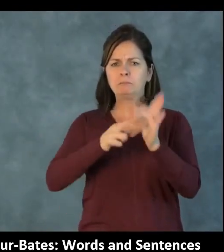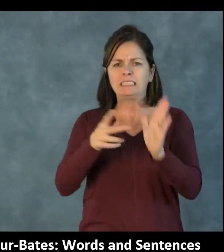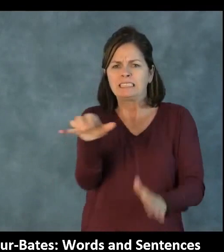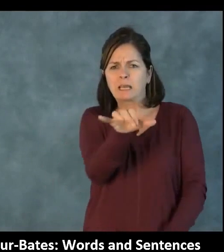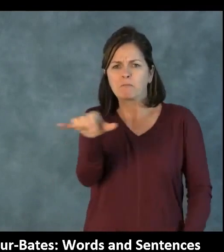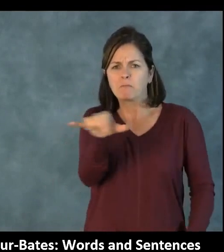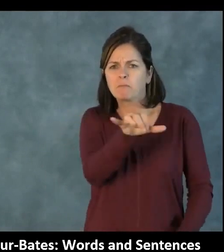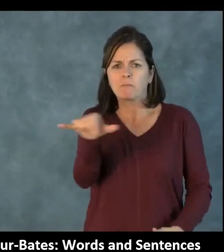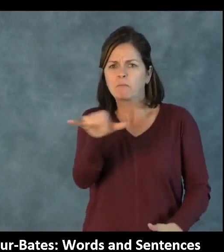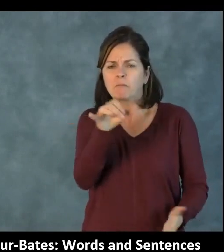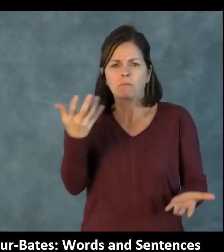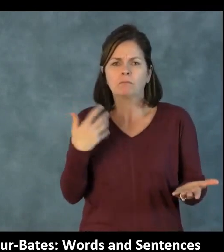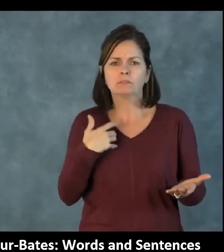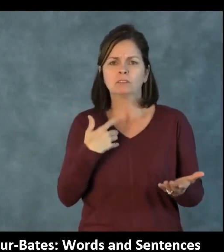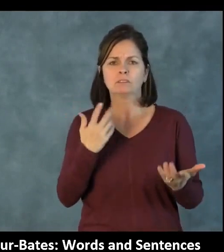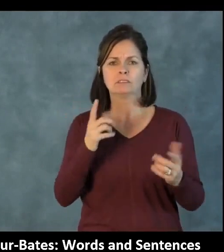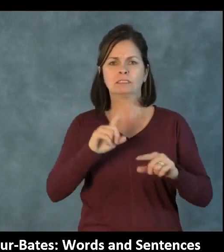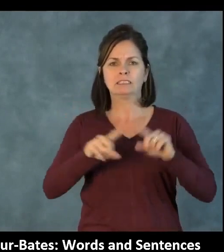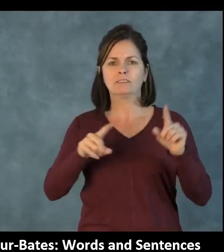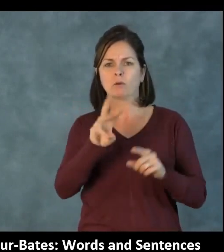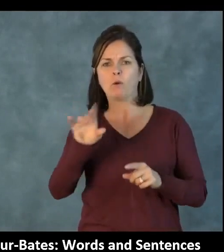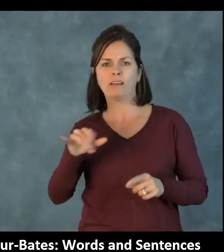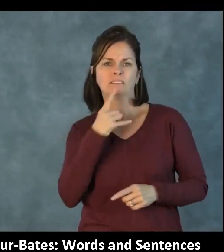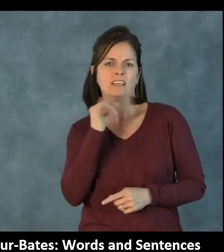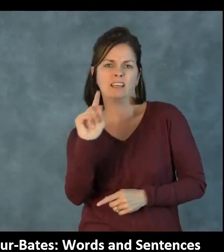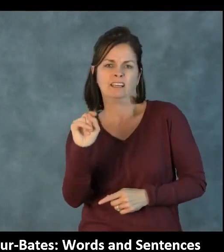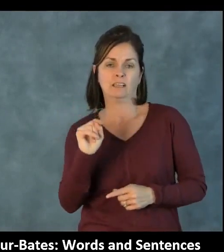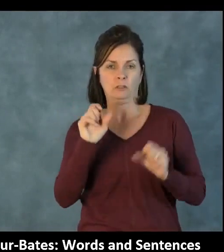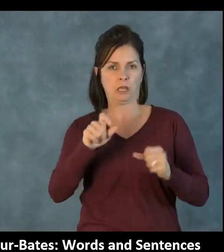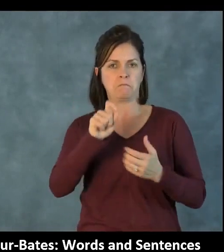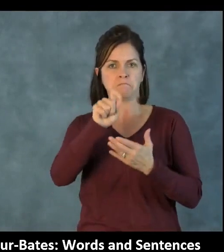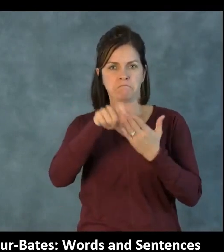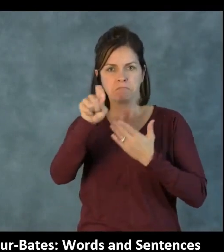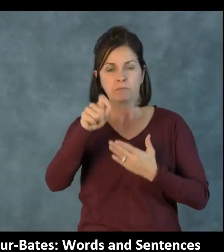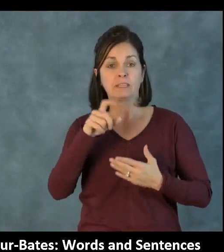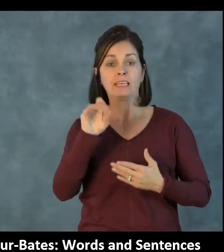It's just a variation of the same word, and they can go ahead and mark that.